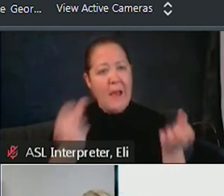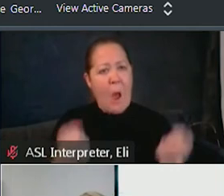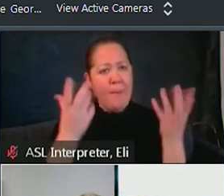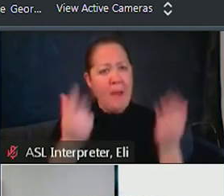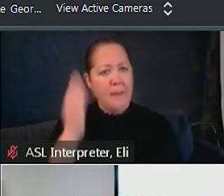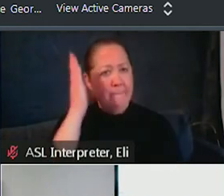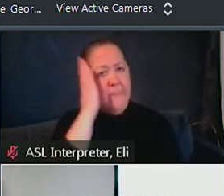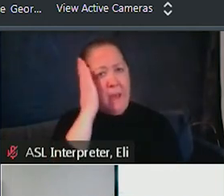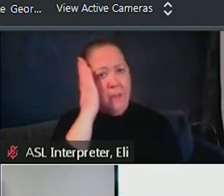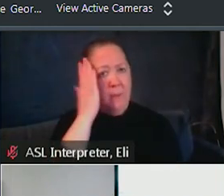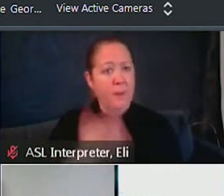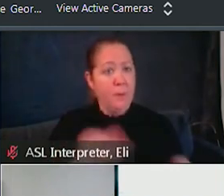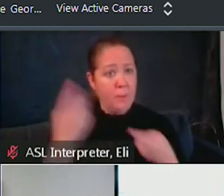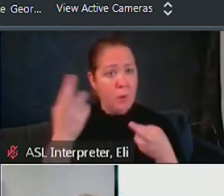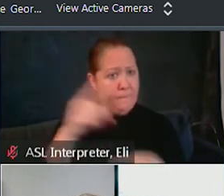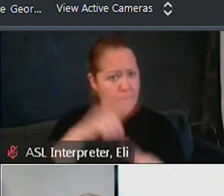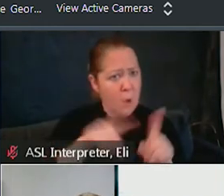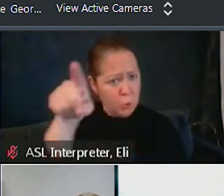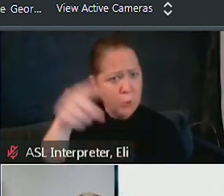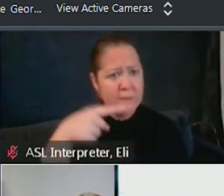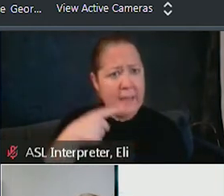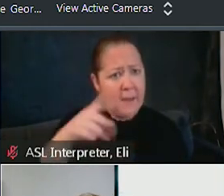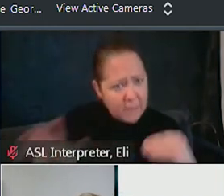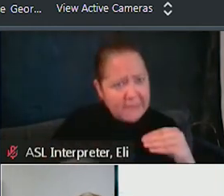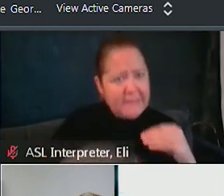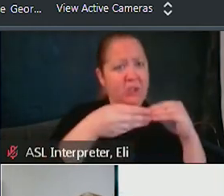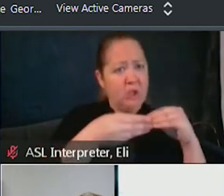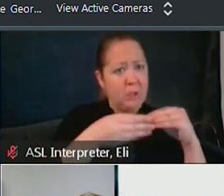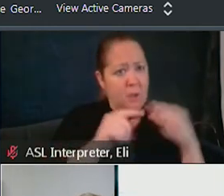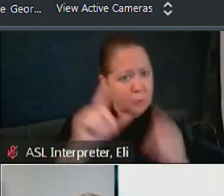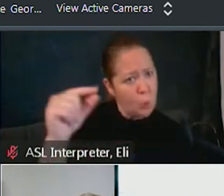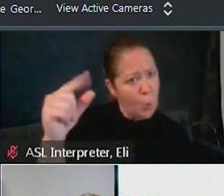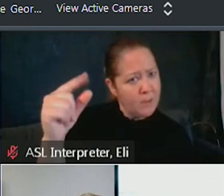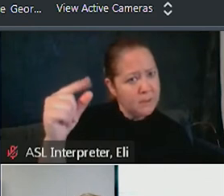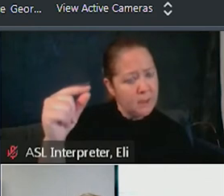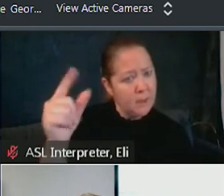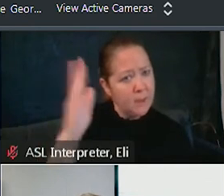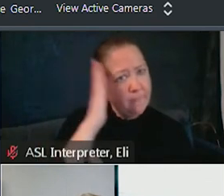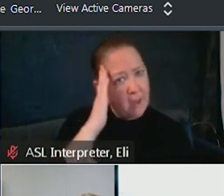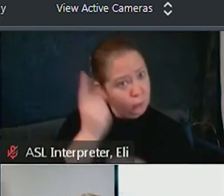But you did say it's a addition of 2020 beds, right? That's correct. The I,